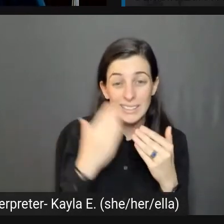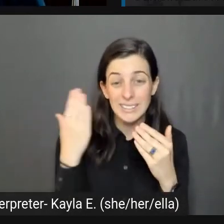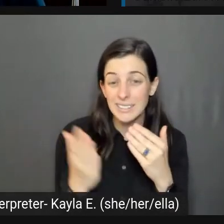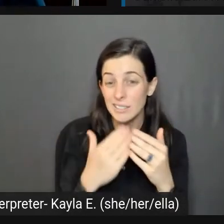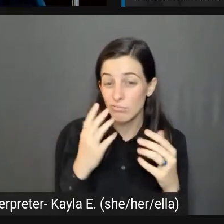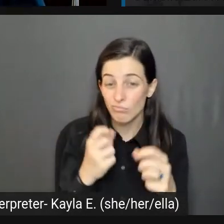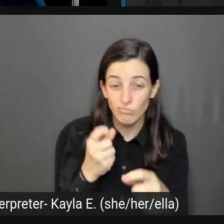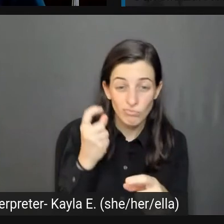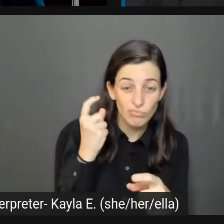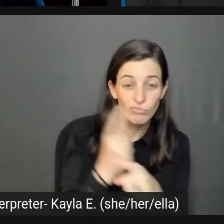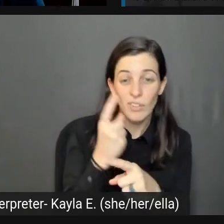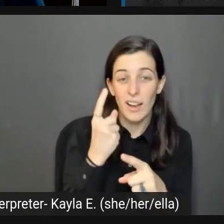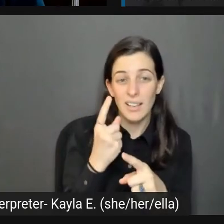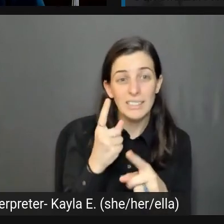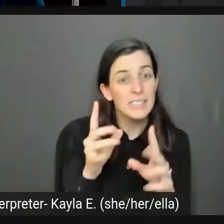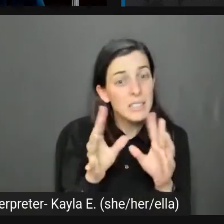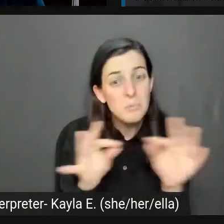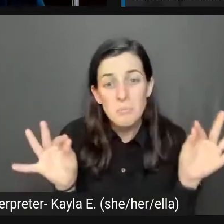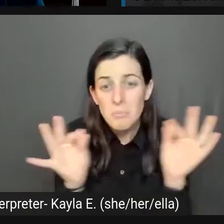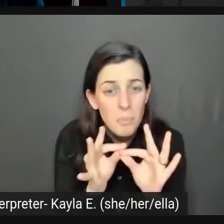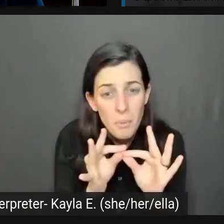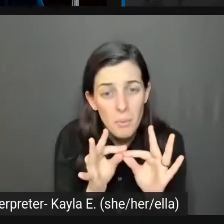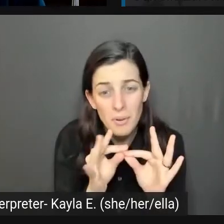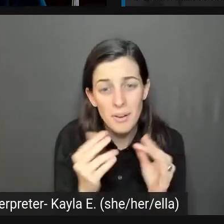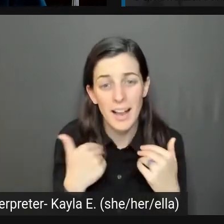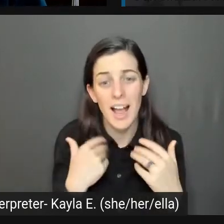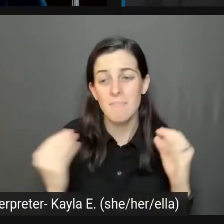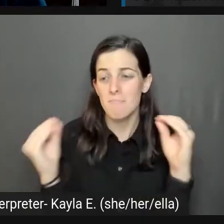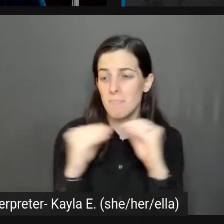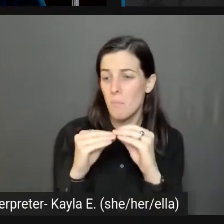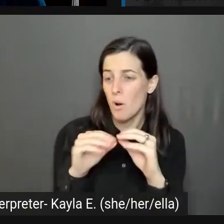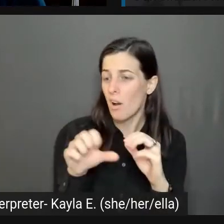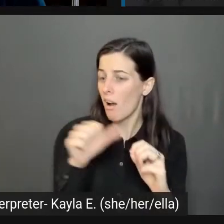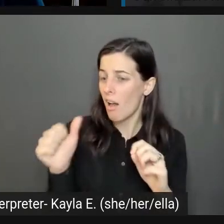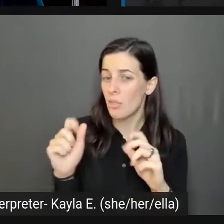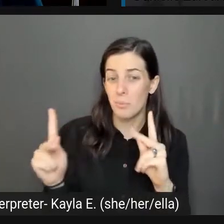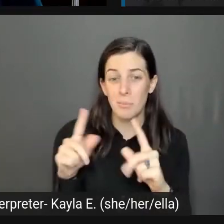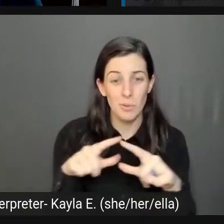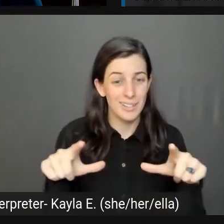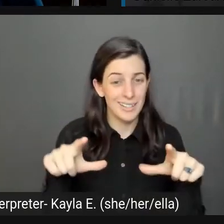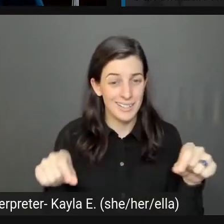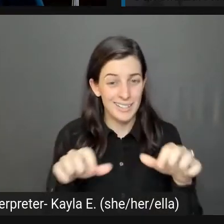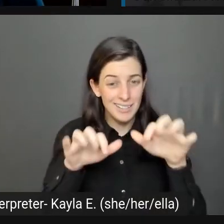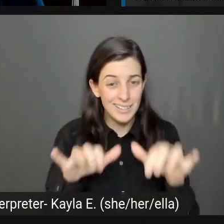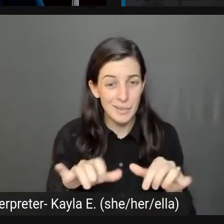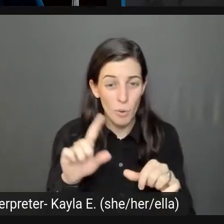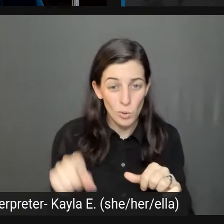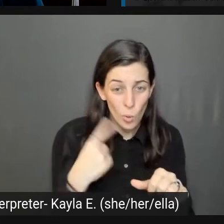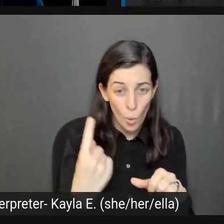There's many more people, who are keyboard-only users than there are users of screen readers.